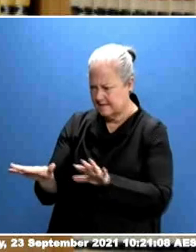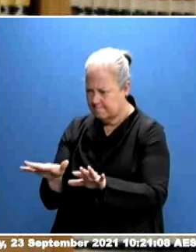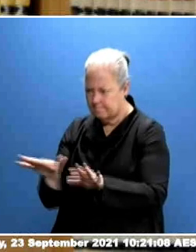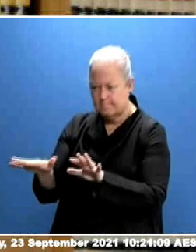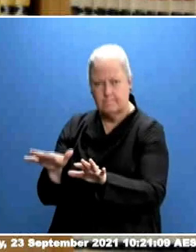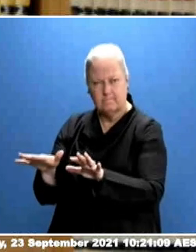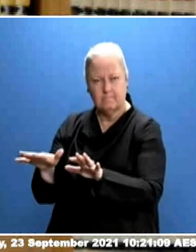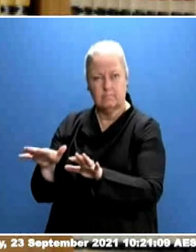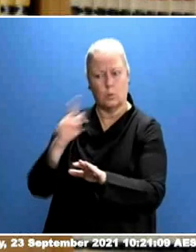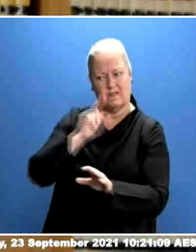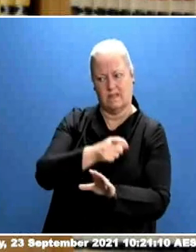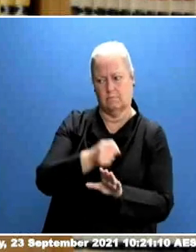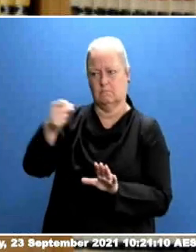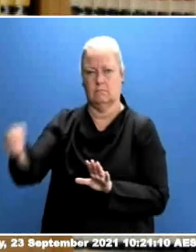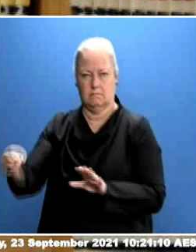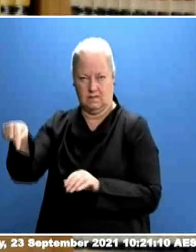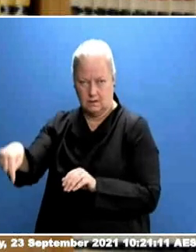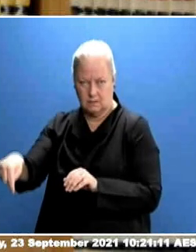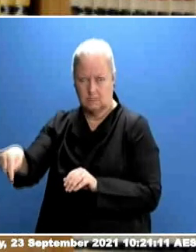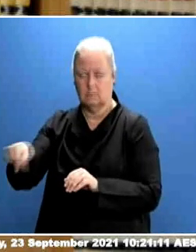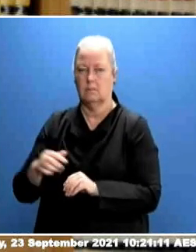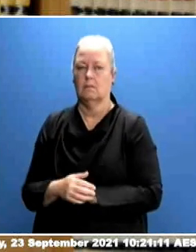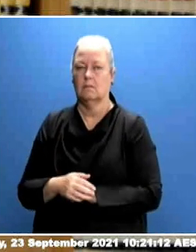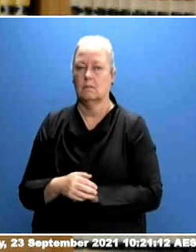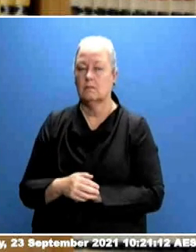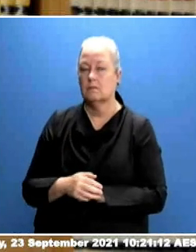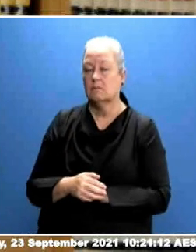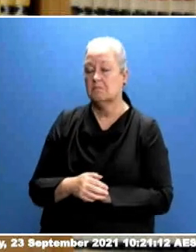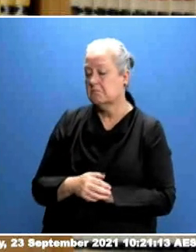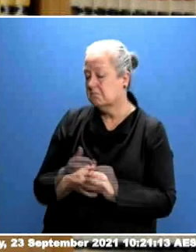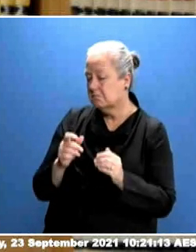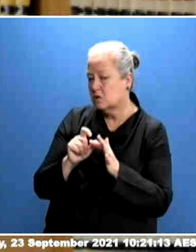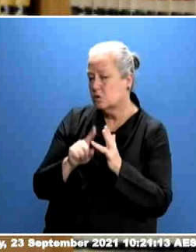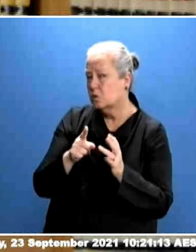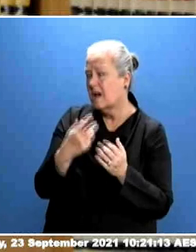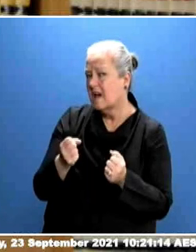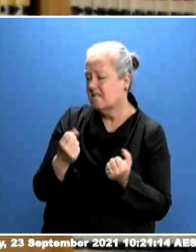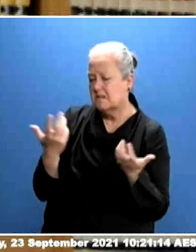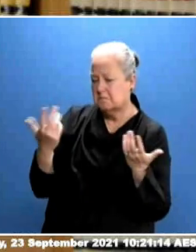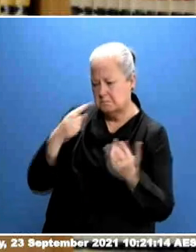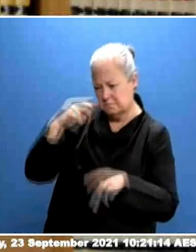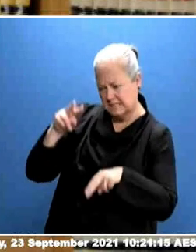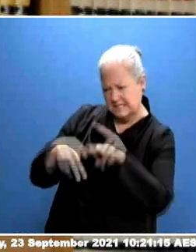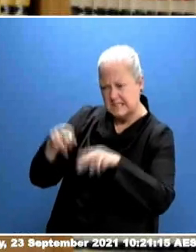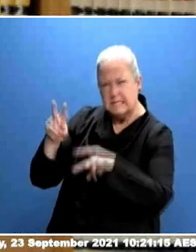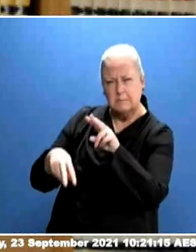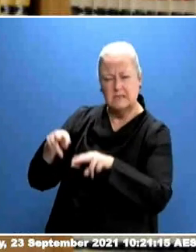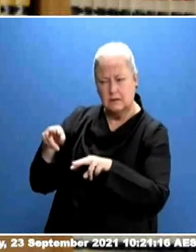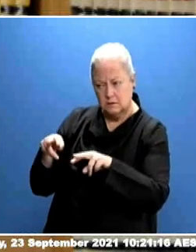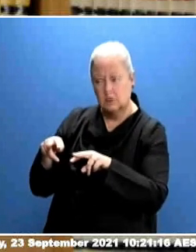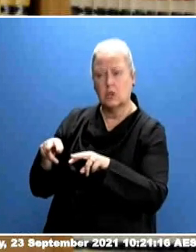is there assessment that's carried out to determine the causes of the behaviour